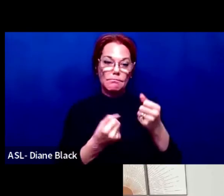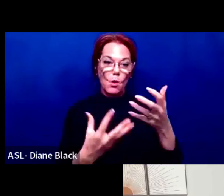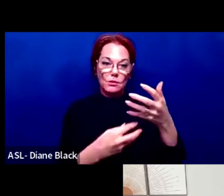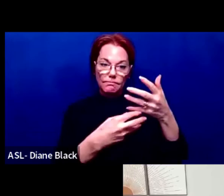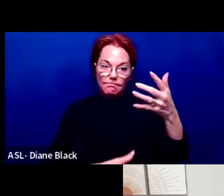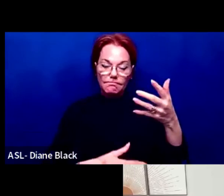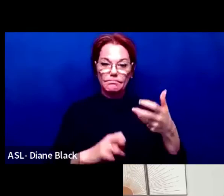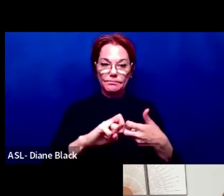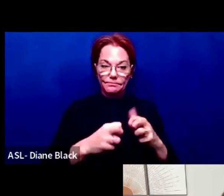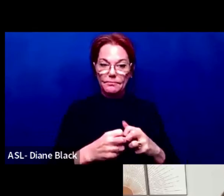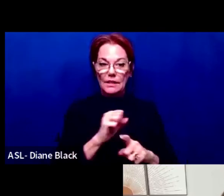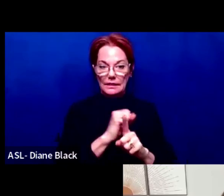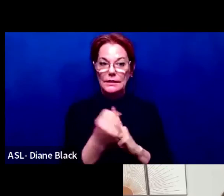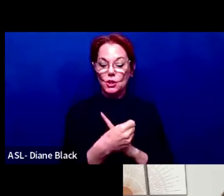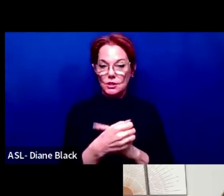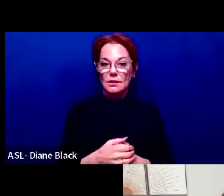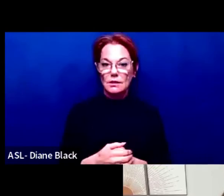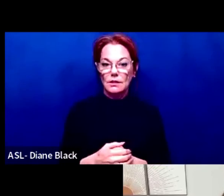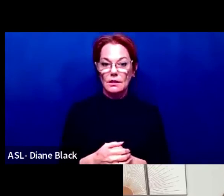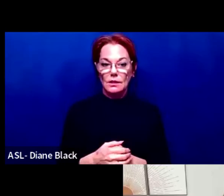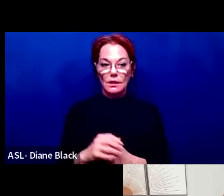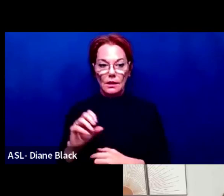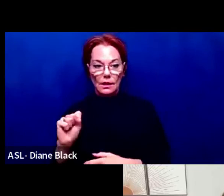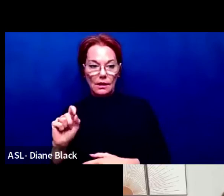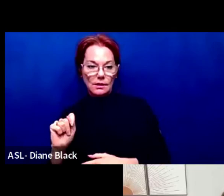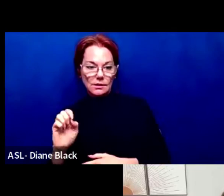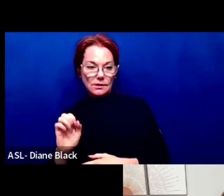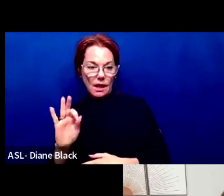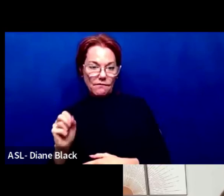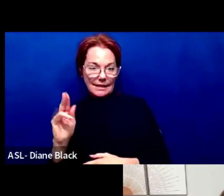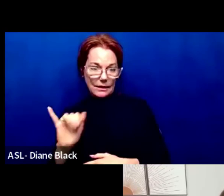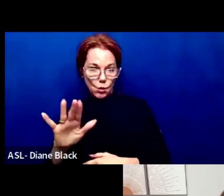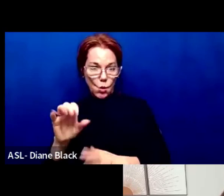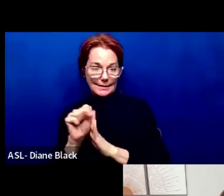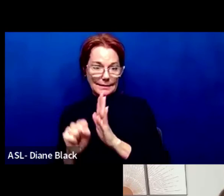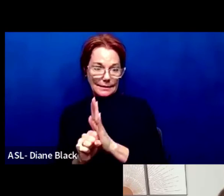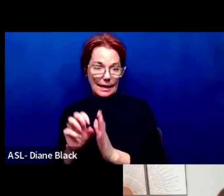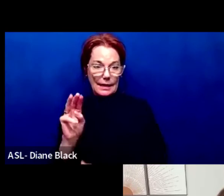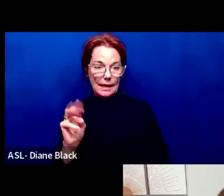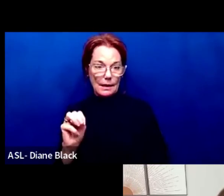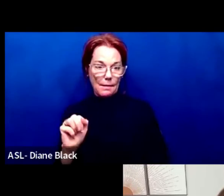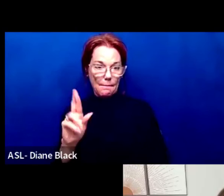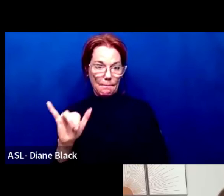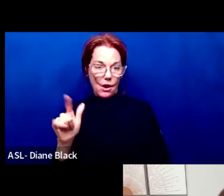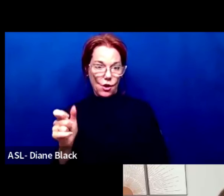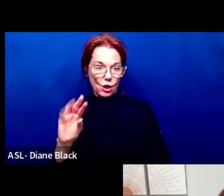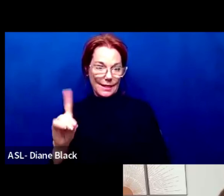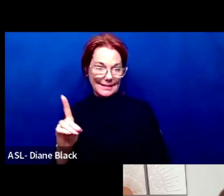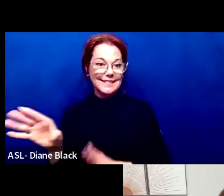conditions. Stefani, your state of Maryland, was selected, congratulations to be part of